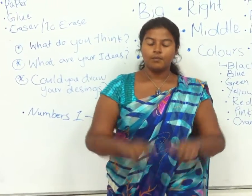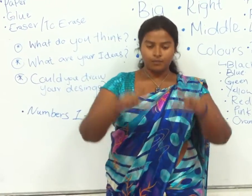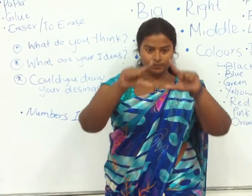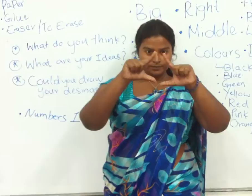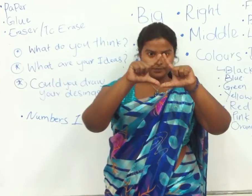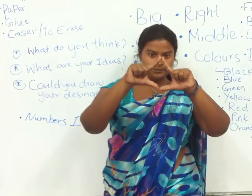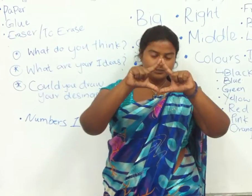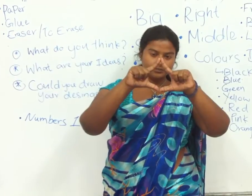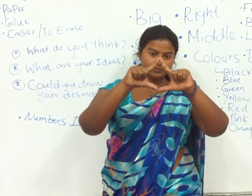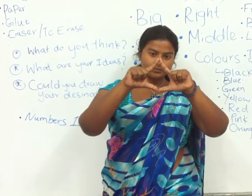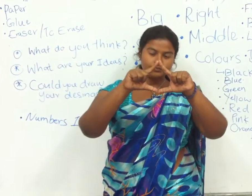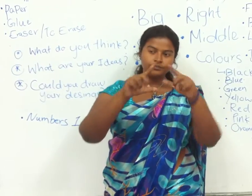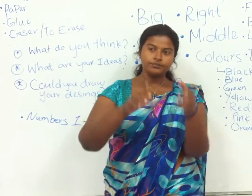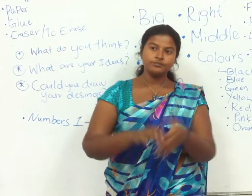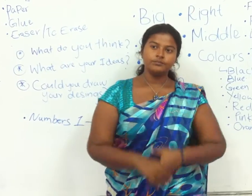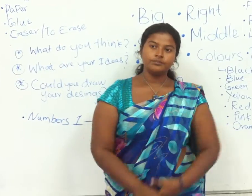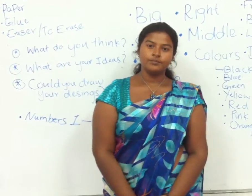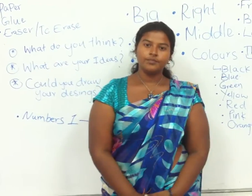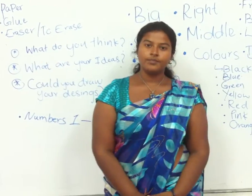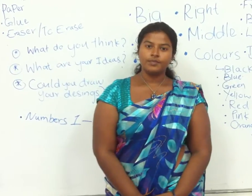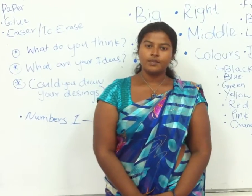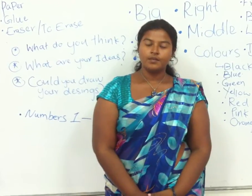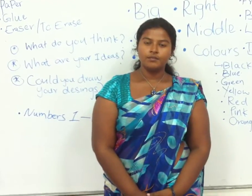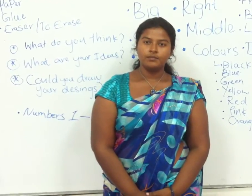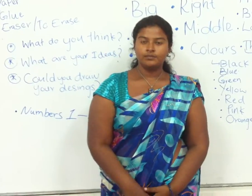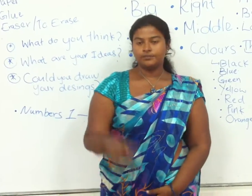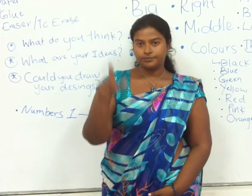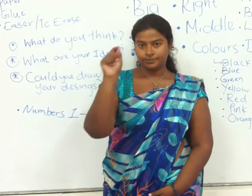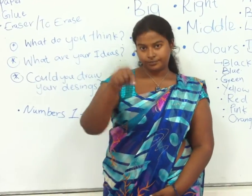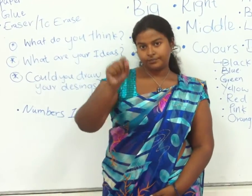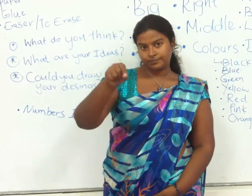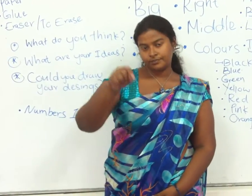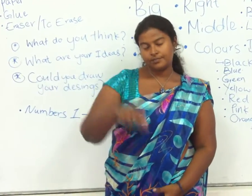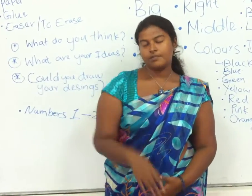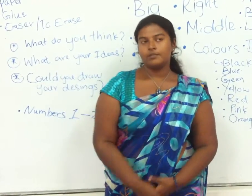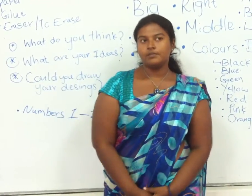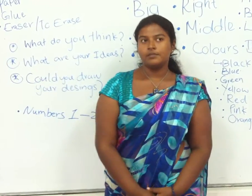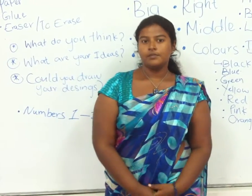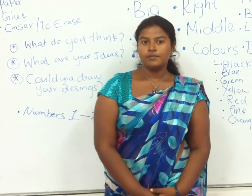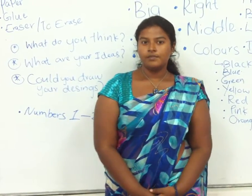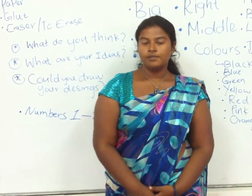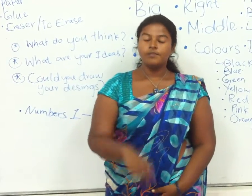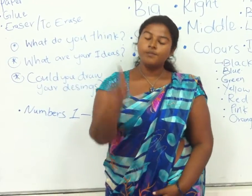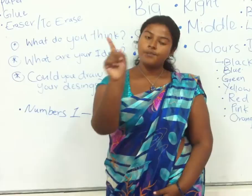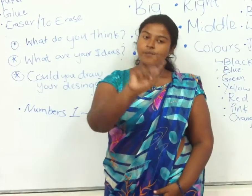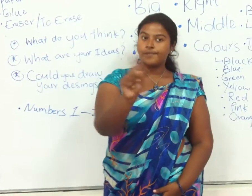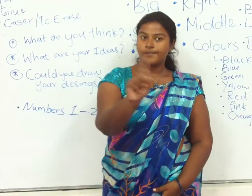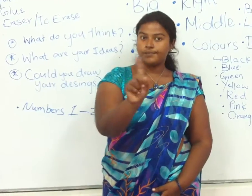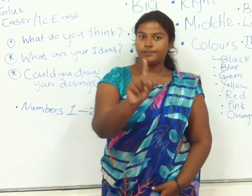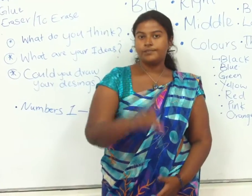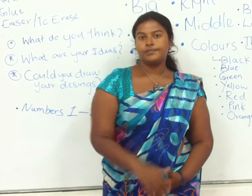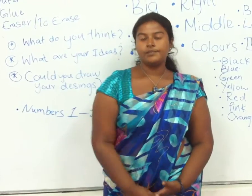Diamand Pen Pencil